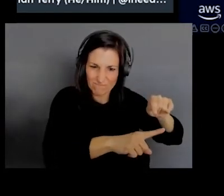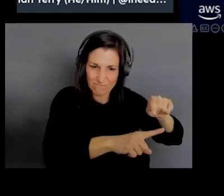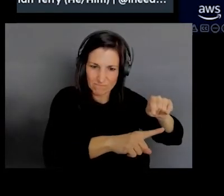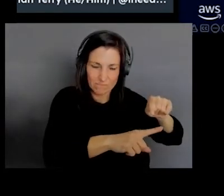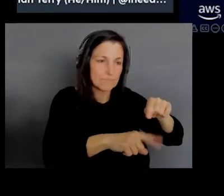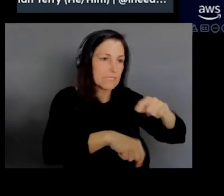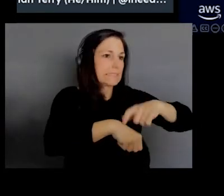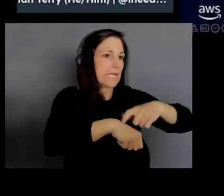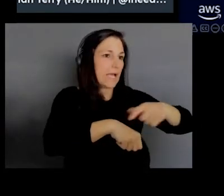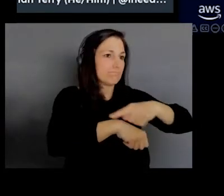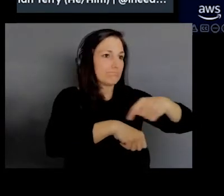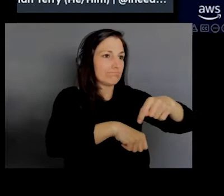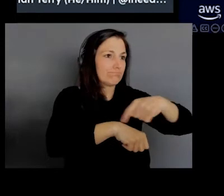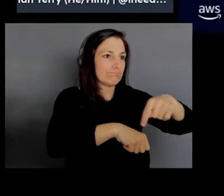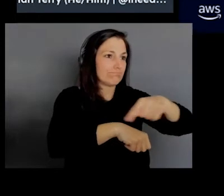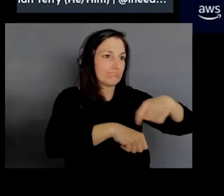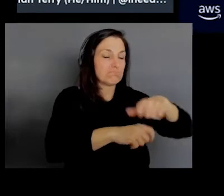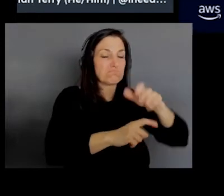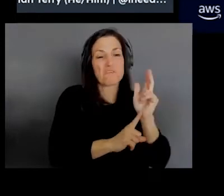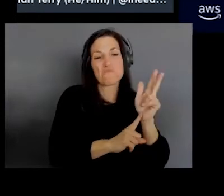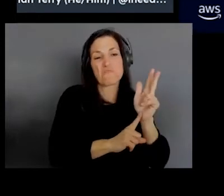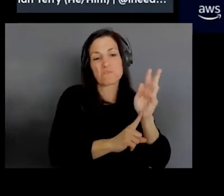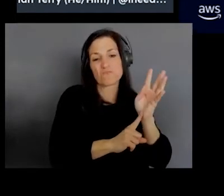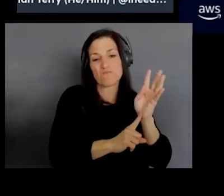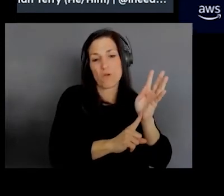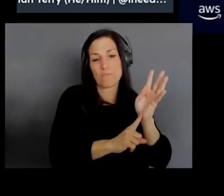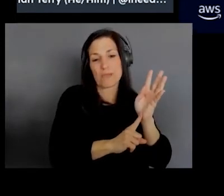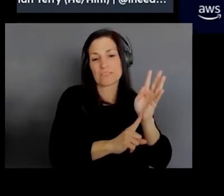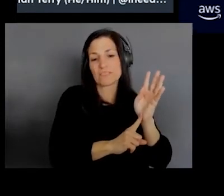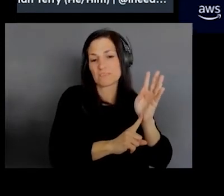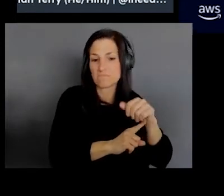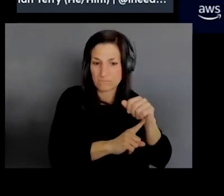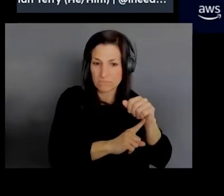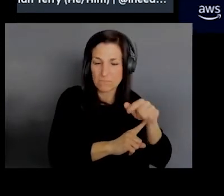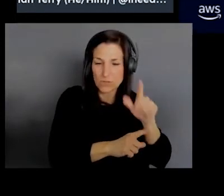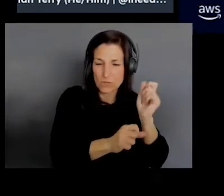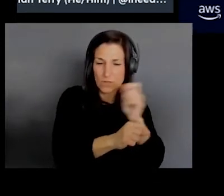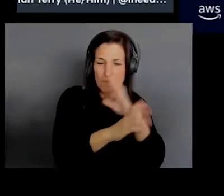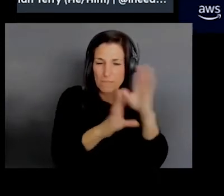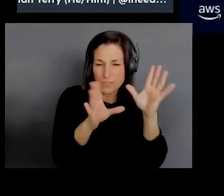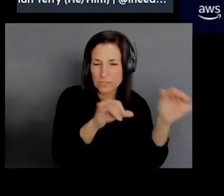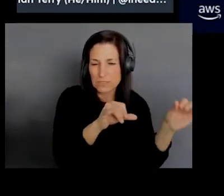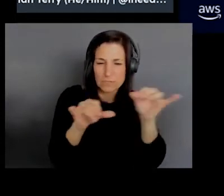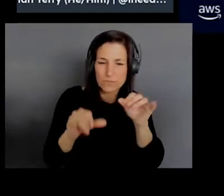it takes about three minutes, three to four minutes. You can imagine similar to like an EC2 Health Check,